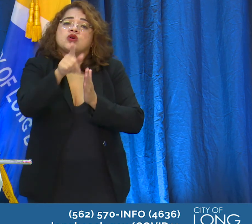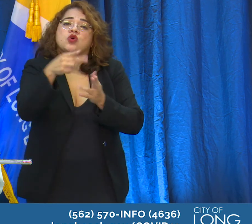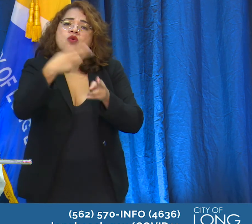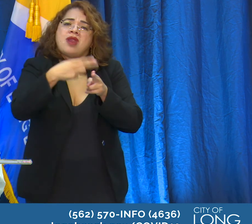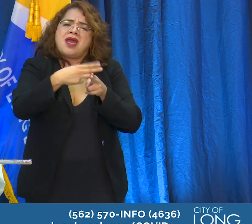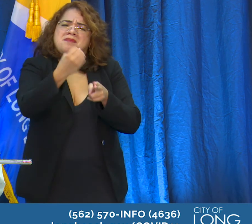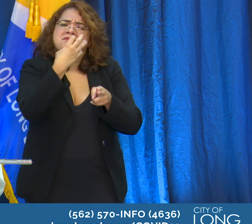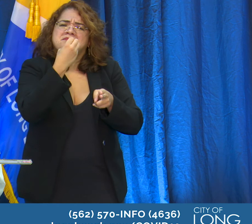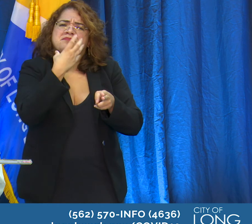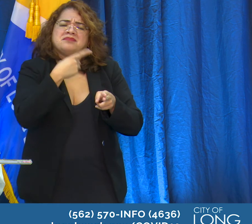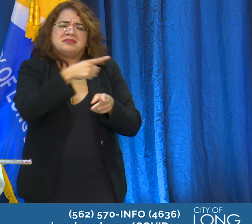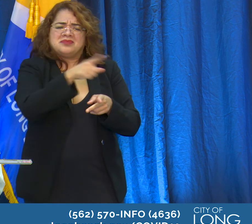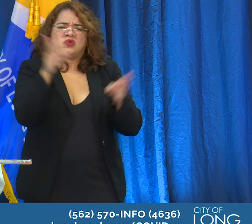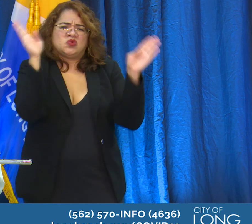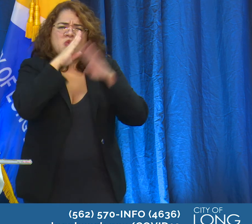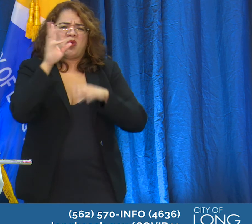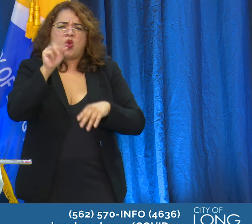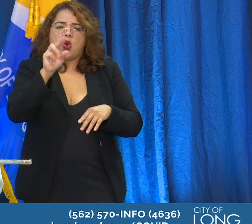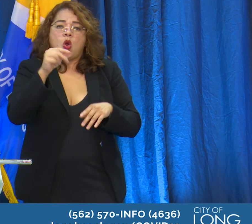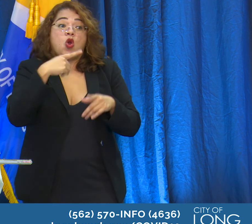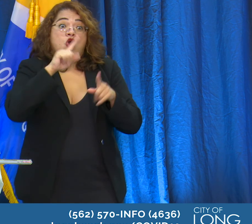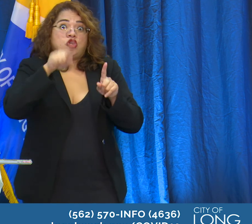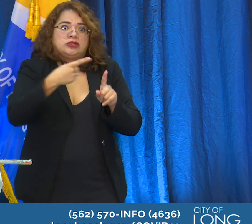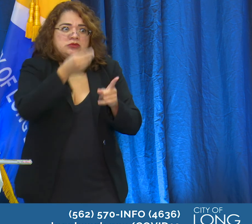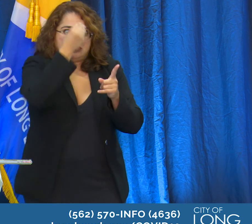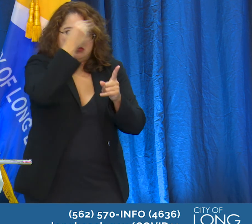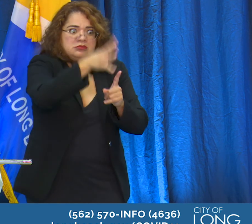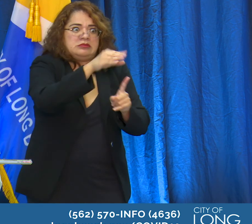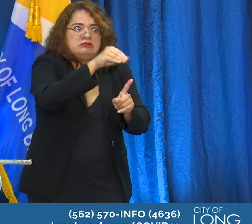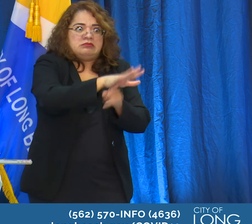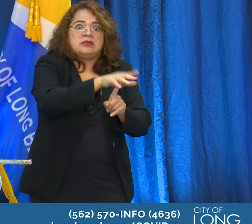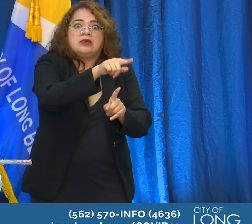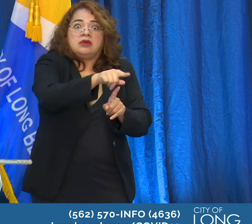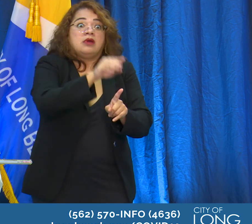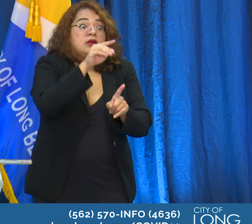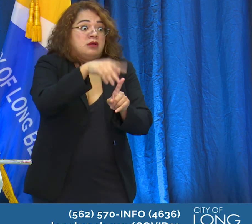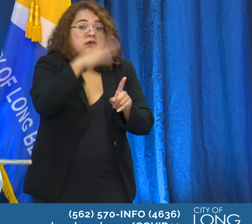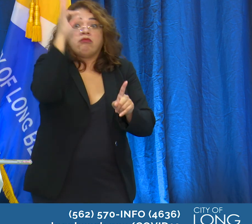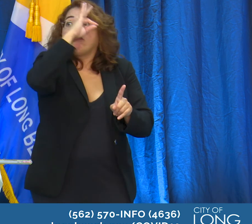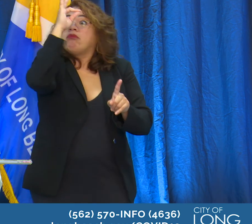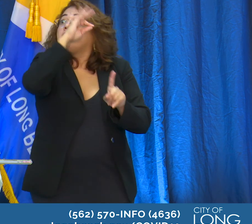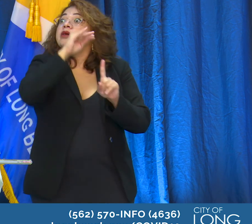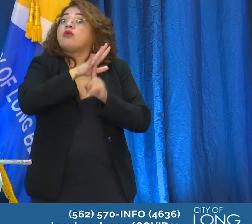so that we can ensure that people can be as safe as possible and that people are isolating and quarantining.